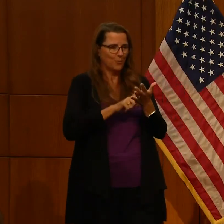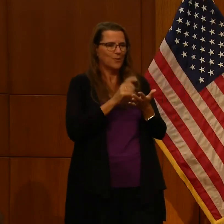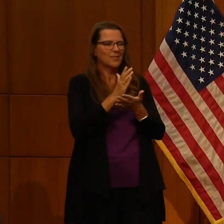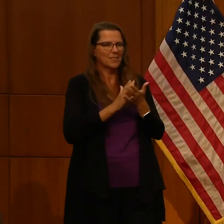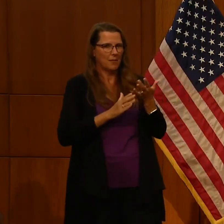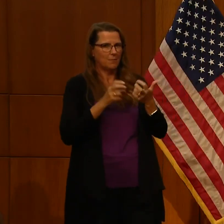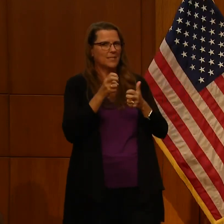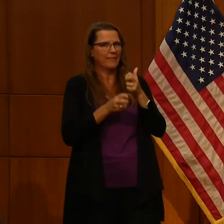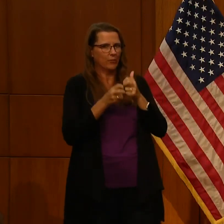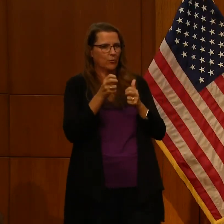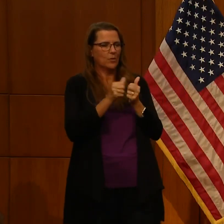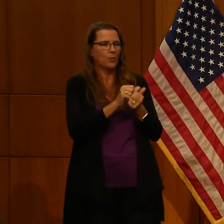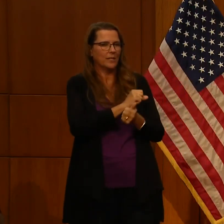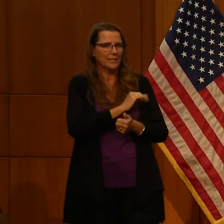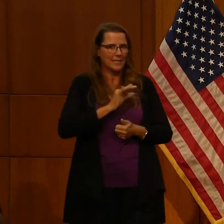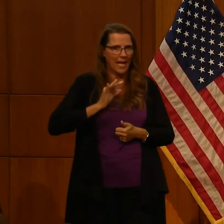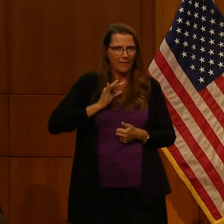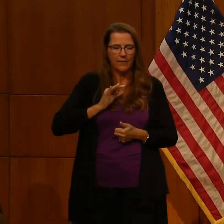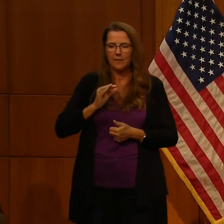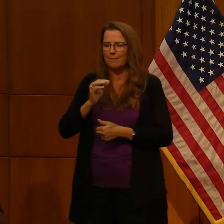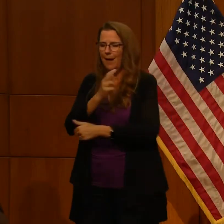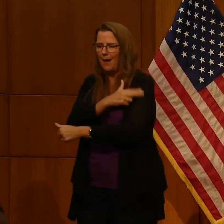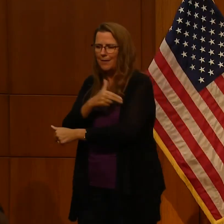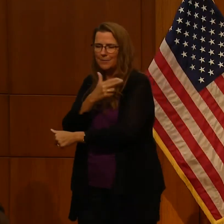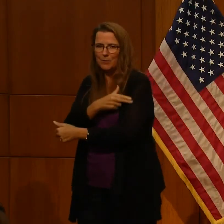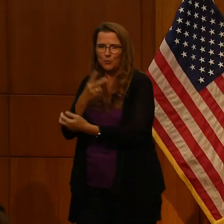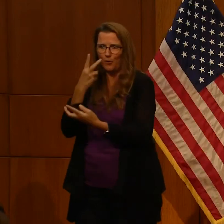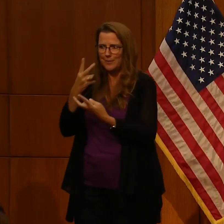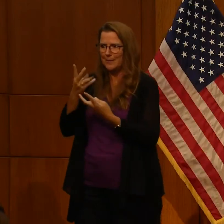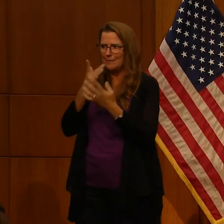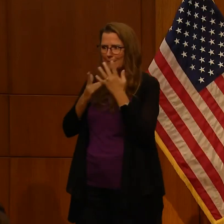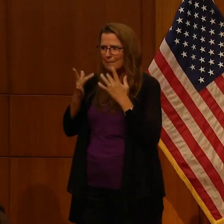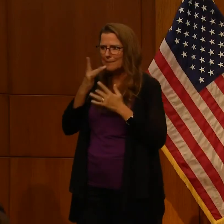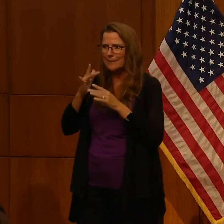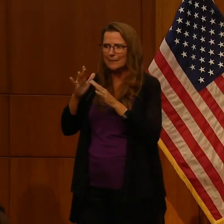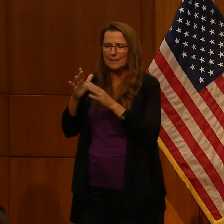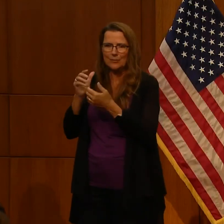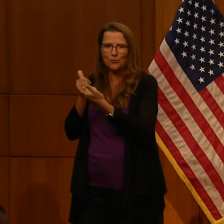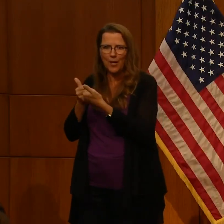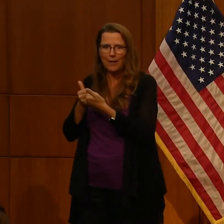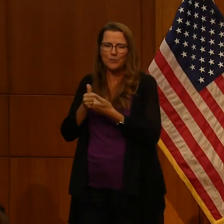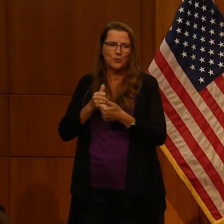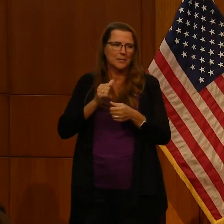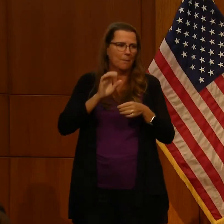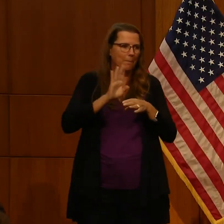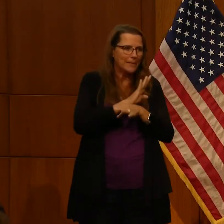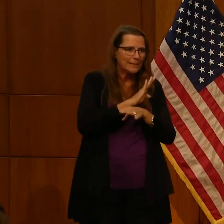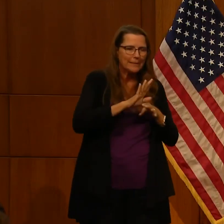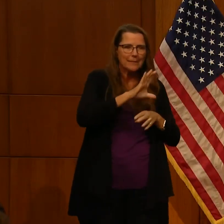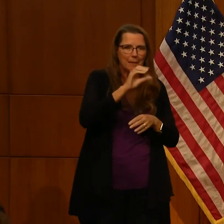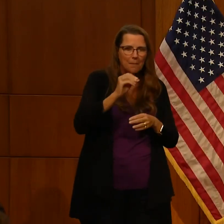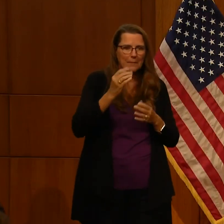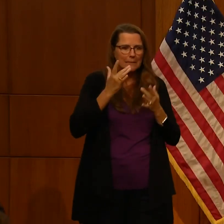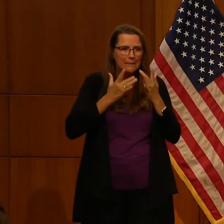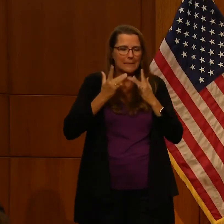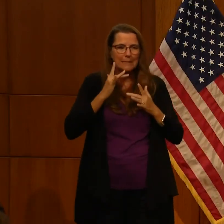AND YES, OUR SCHOOLS ARE SAYING CHALLENGES WITH STAFFING. HOSPITALS ARE SEEING CHALLENGES